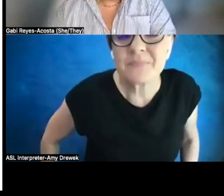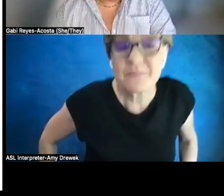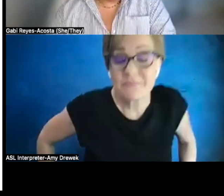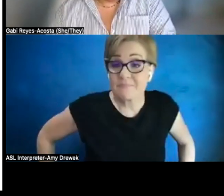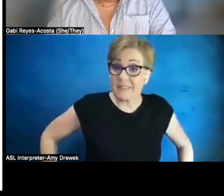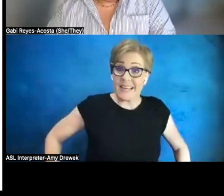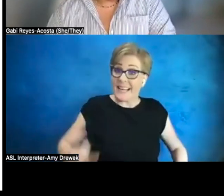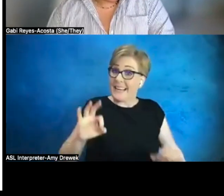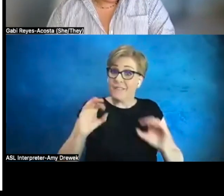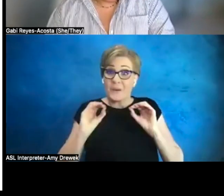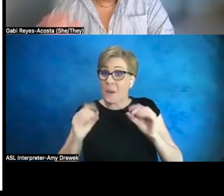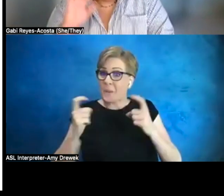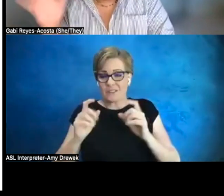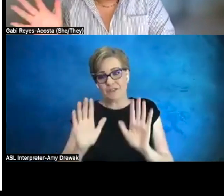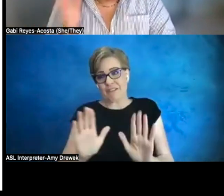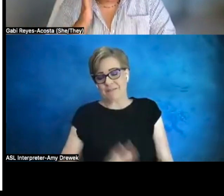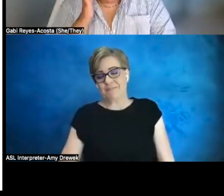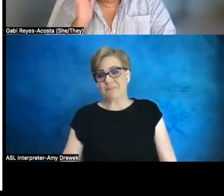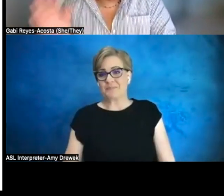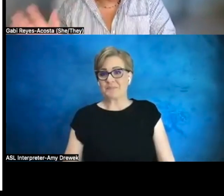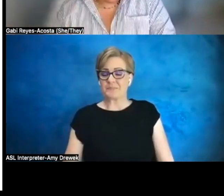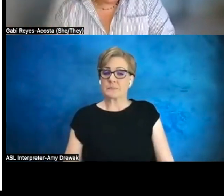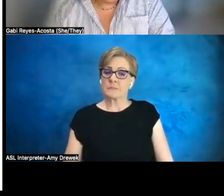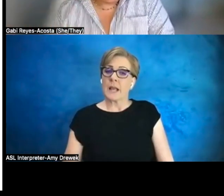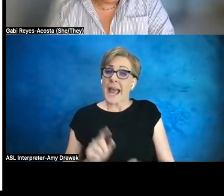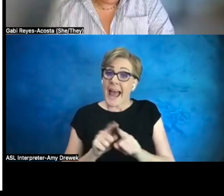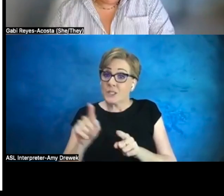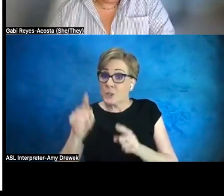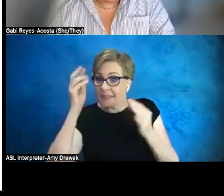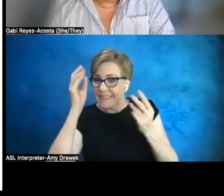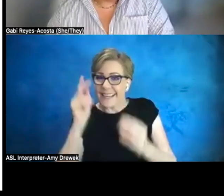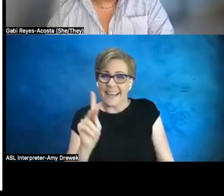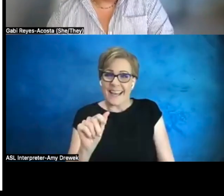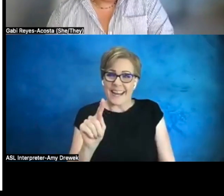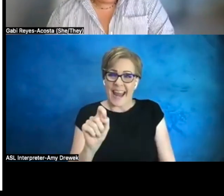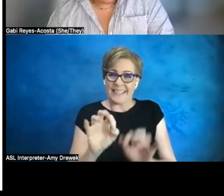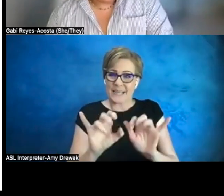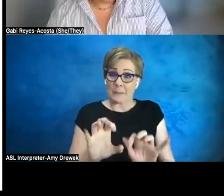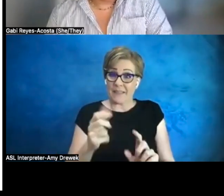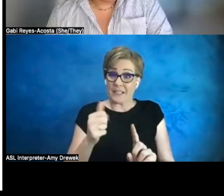too. I will say, as folks are thinking, I see Kate in the chat wrote "in Maine, there are several